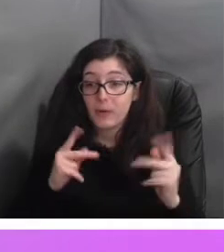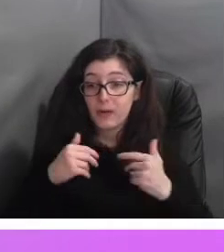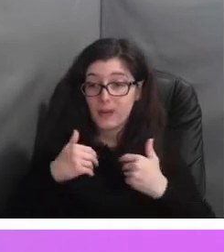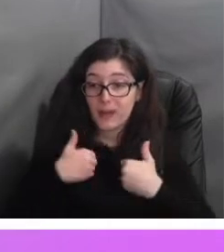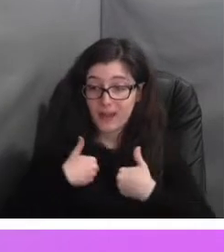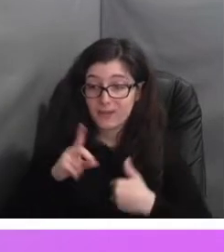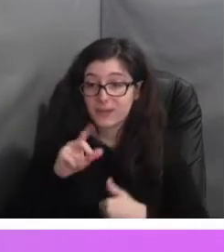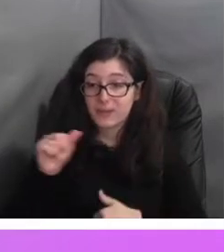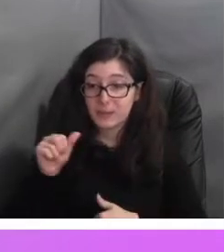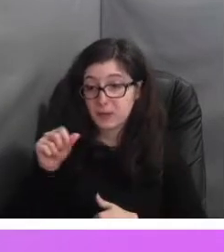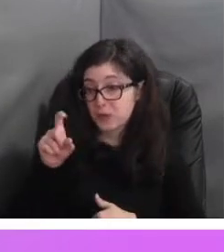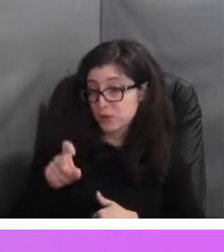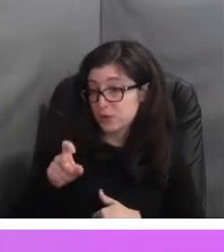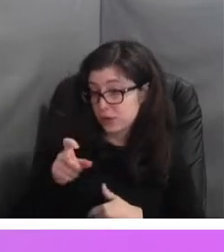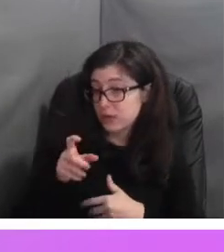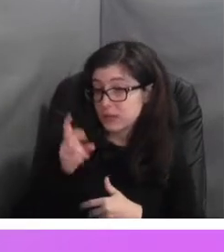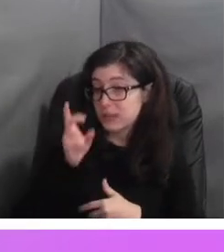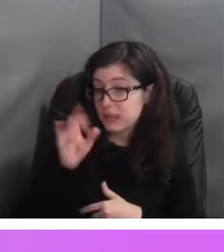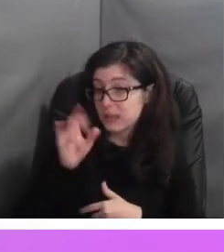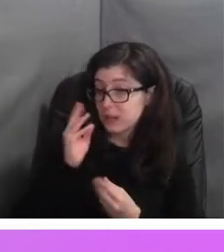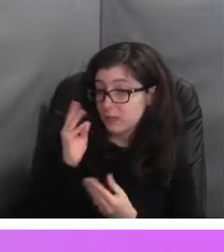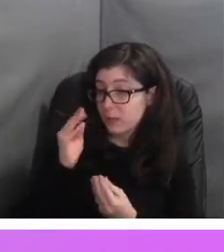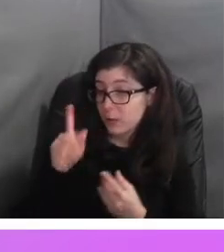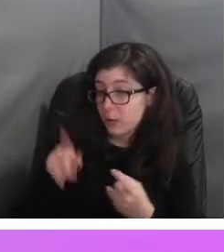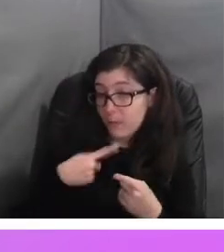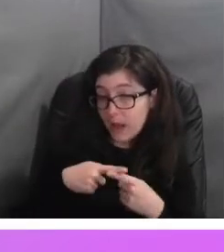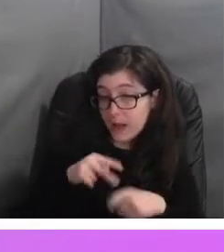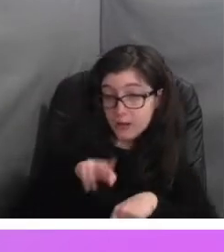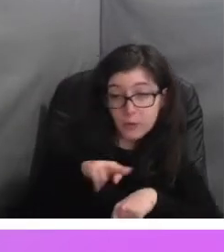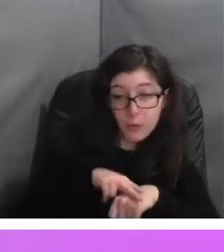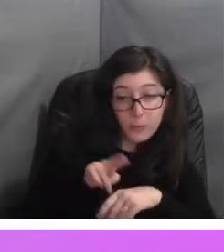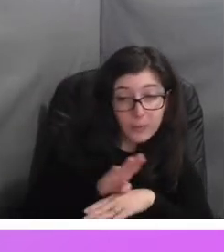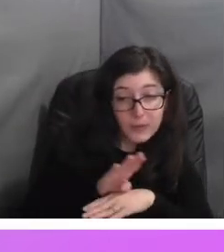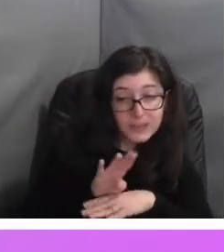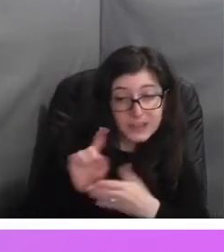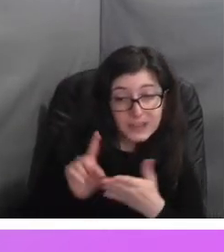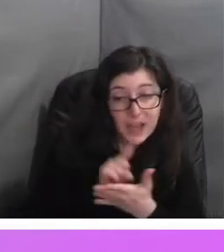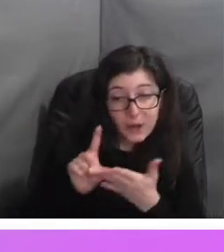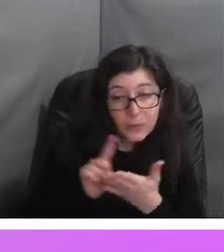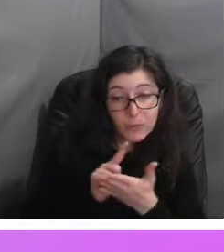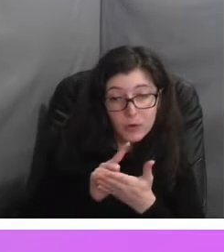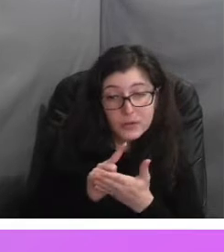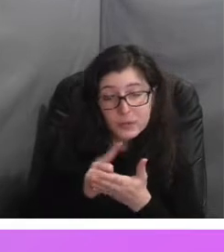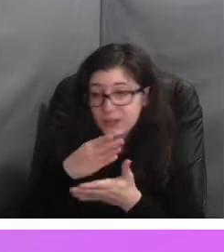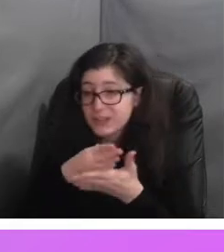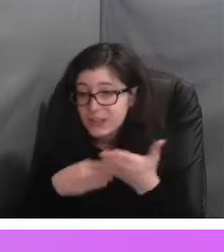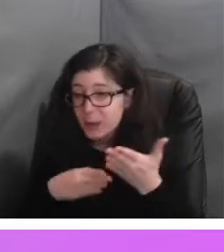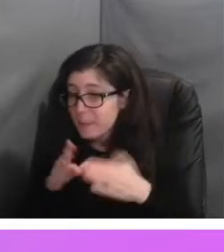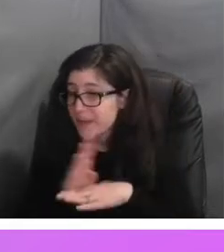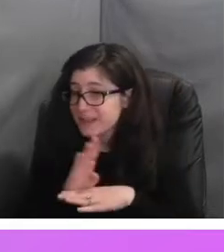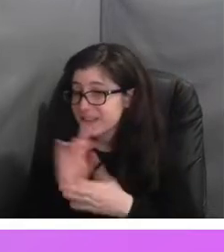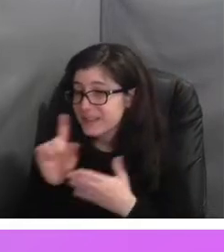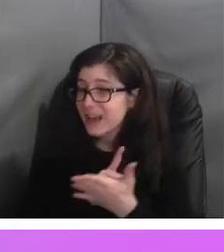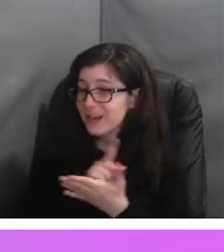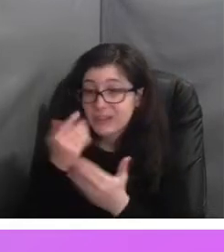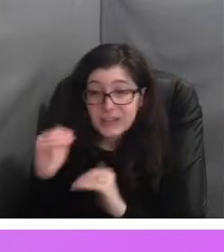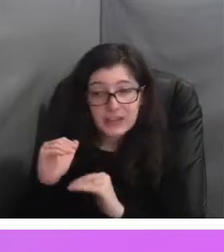to get that information during normal business hours or during certain business hours, that's not timely,